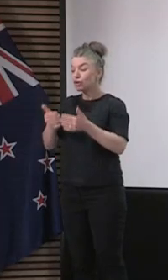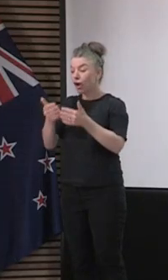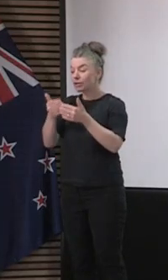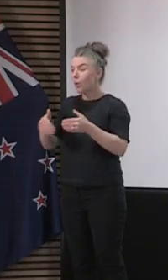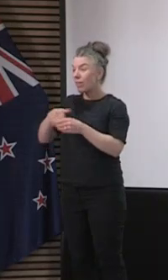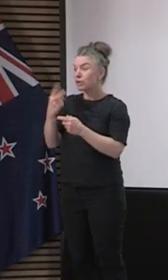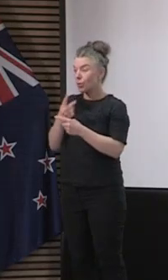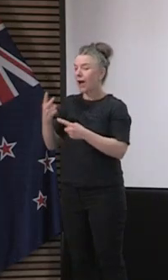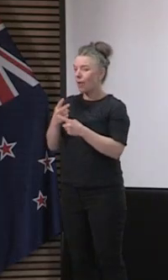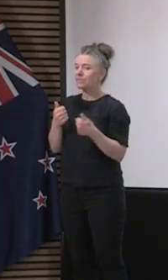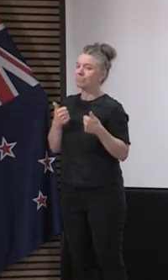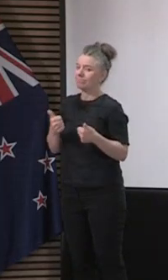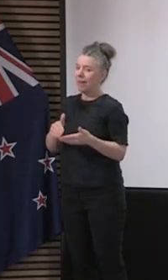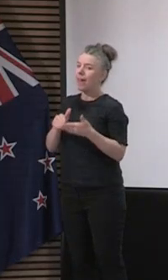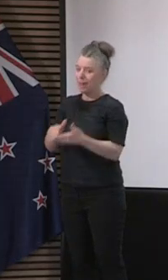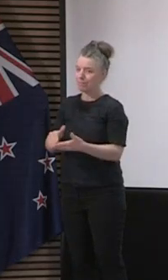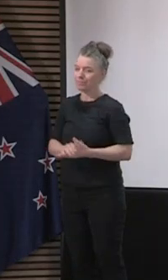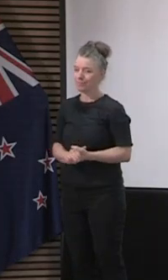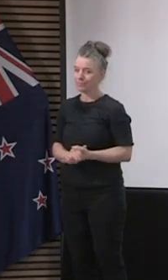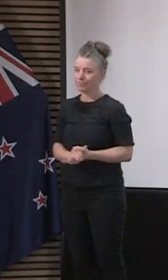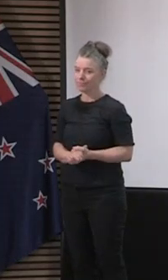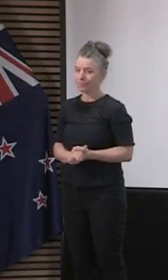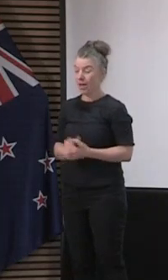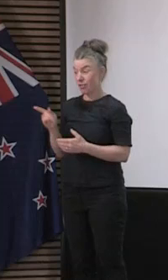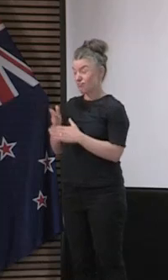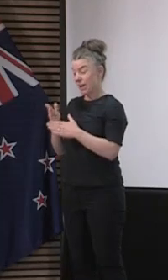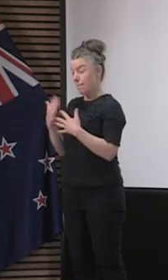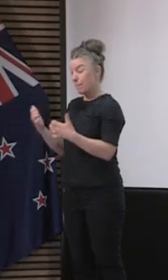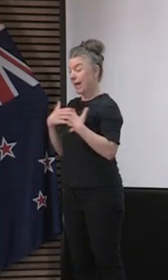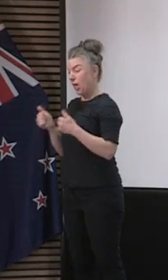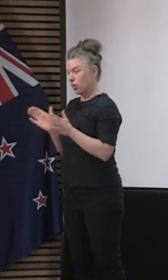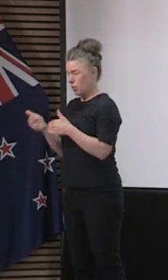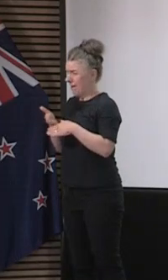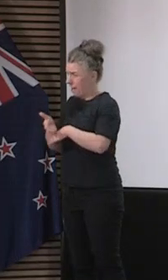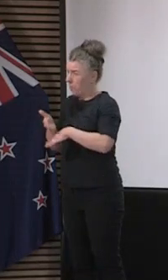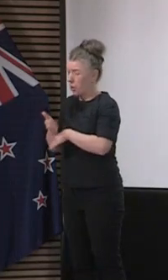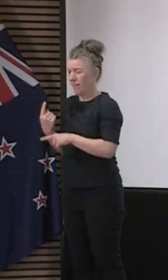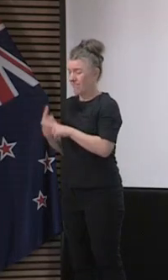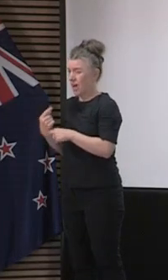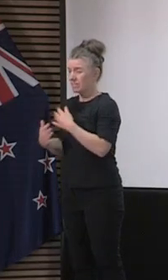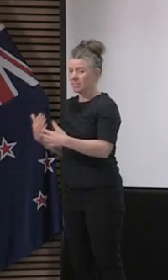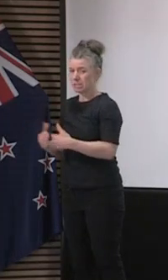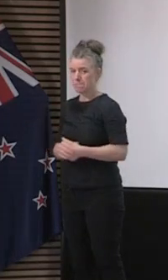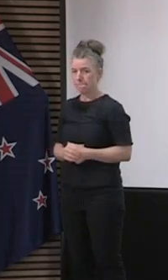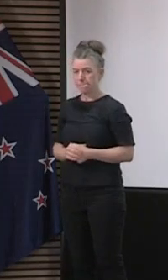come down and tell you within a couple of hours of the cases that we've had that day, what we know of where they have